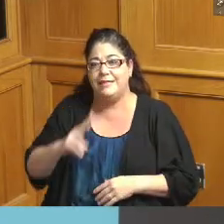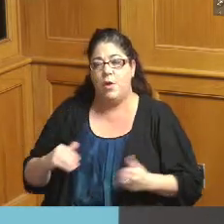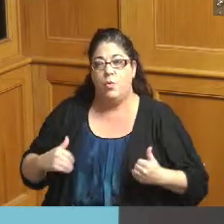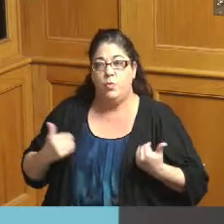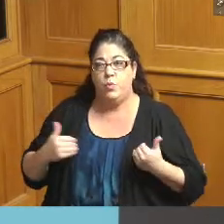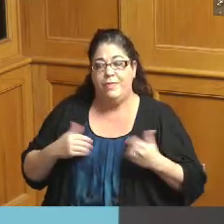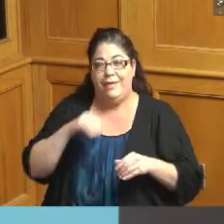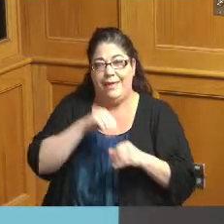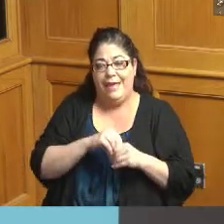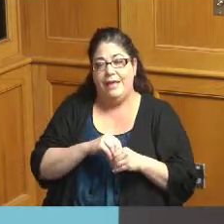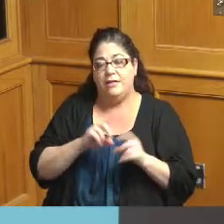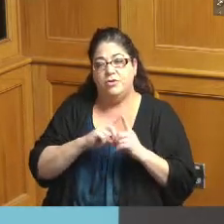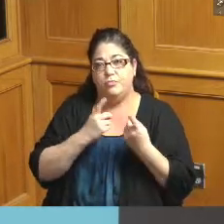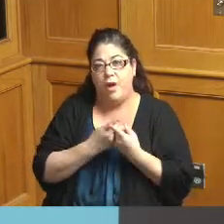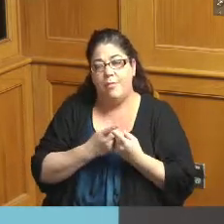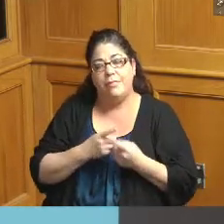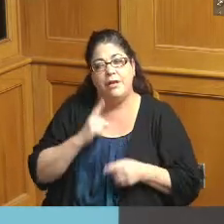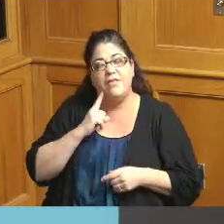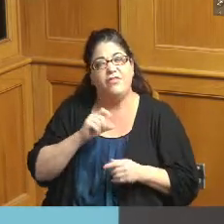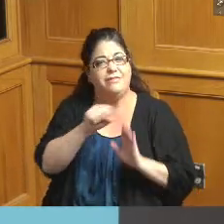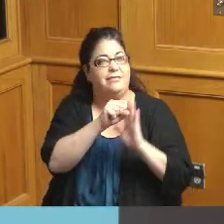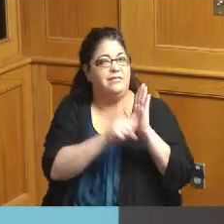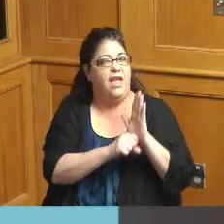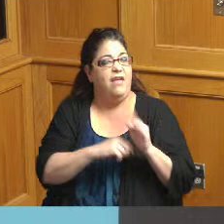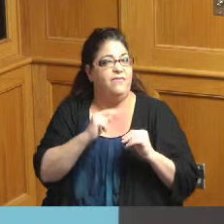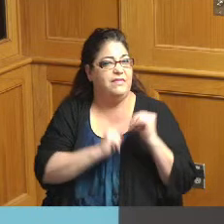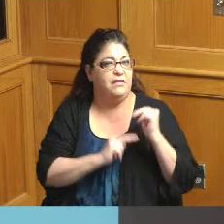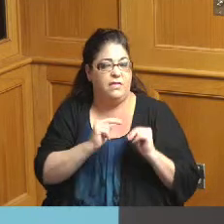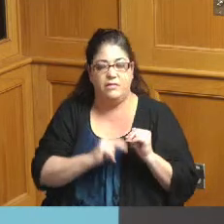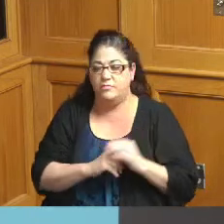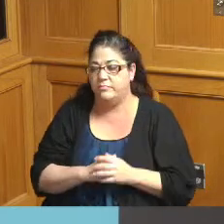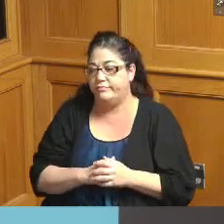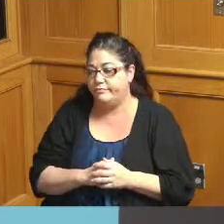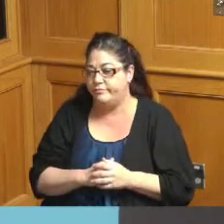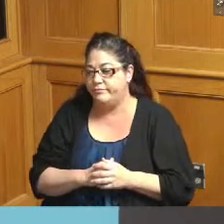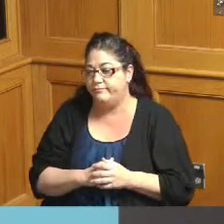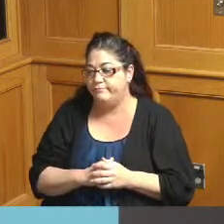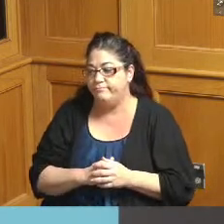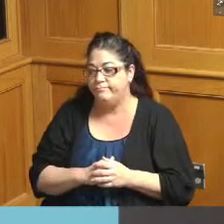Department of Youth Services or state facilities and as you can see we've done a really good job